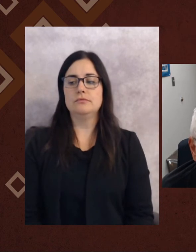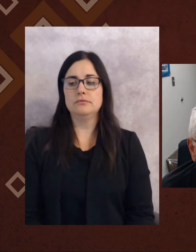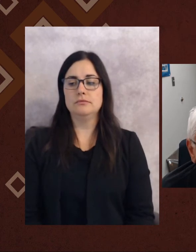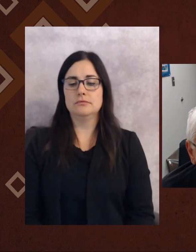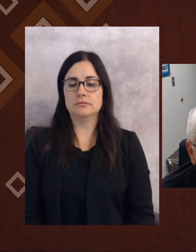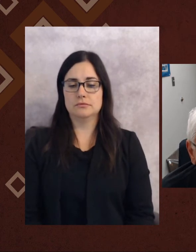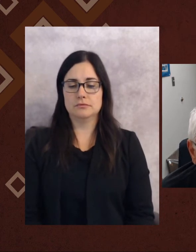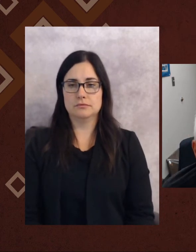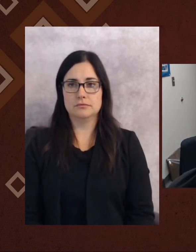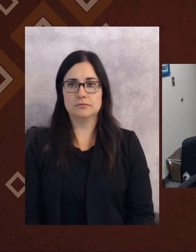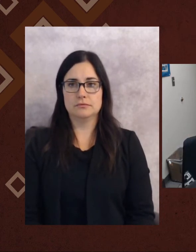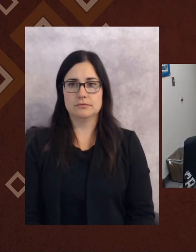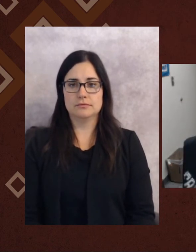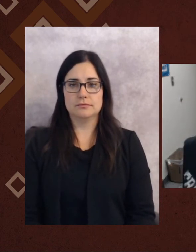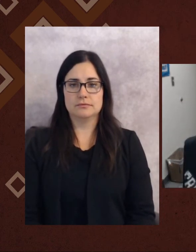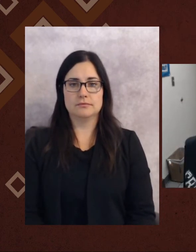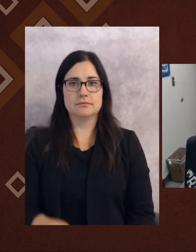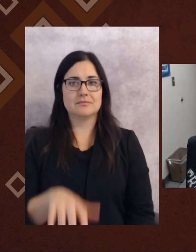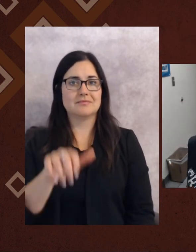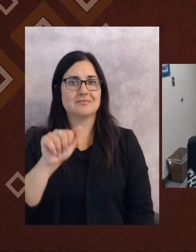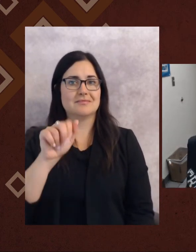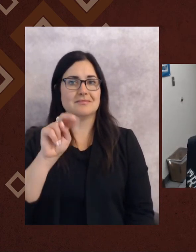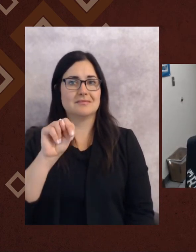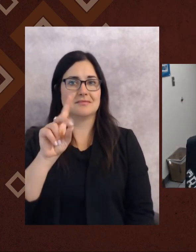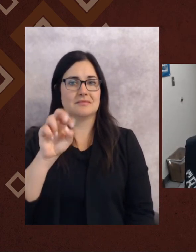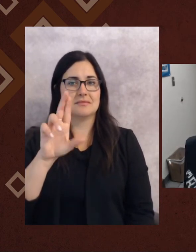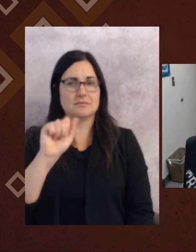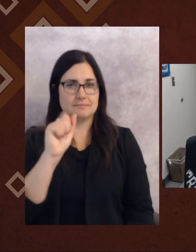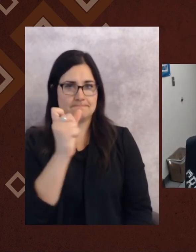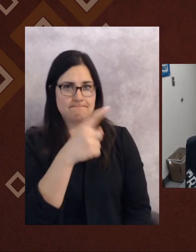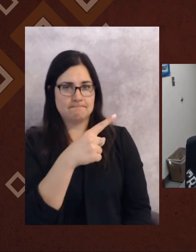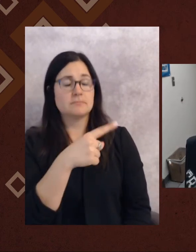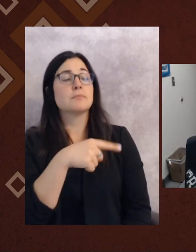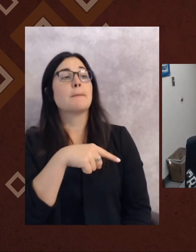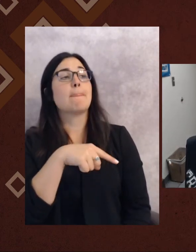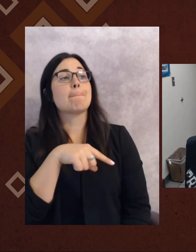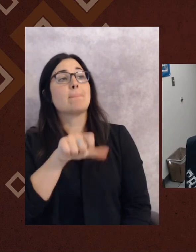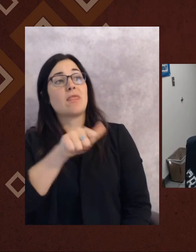And then we did have one more question come in, referring to one of the earlier slides that you had.